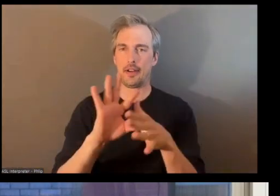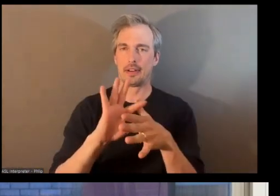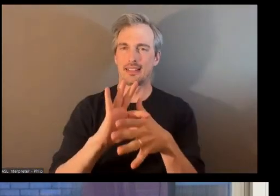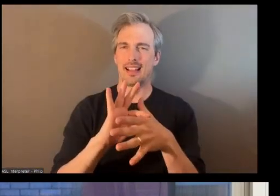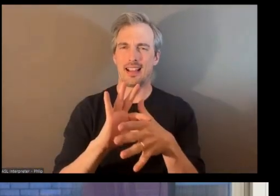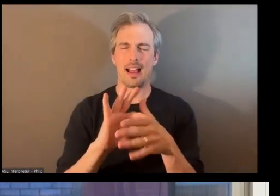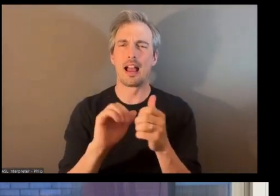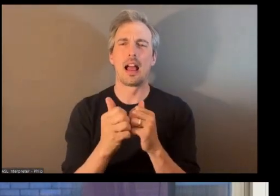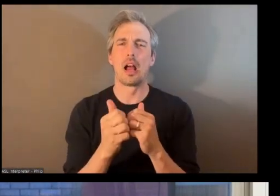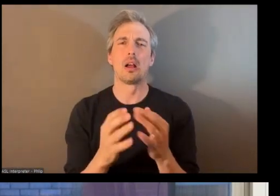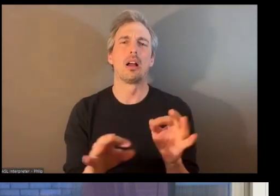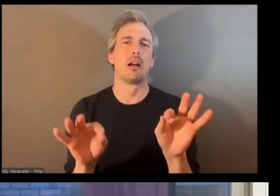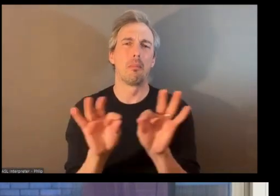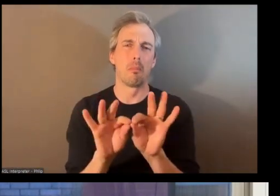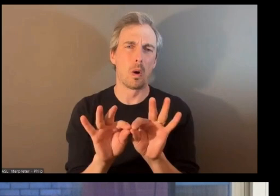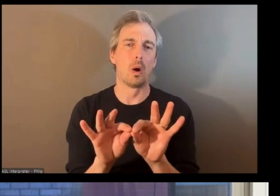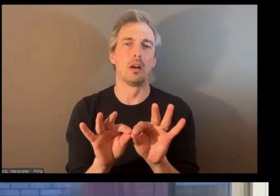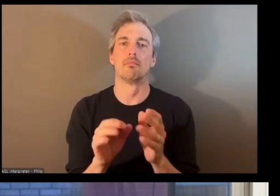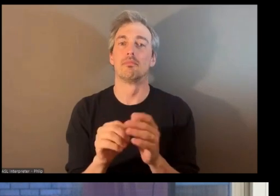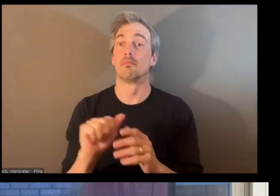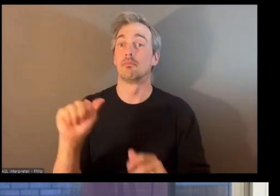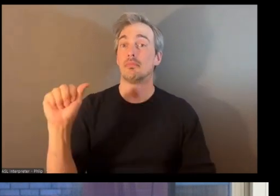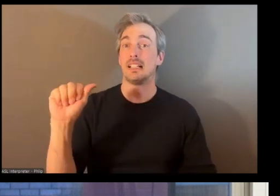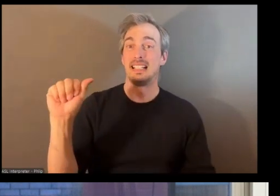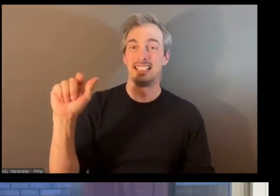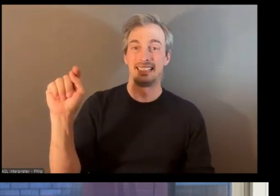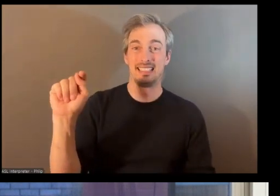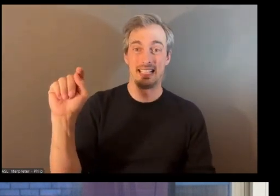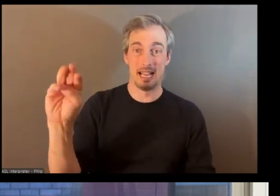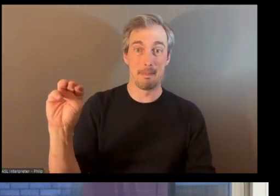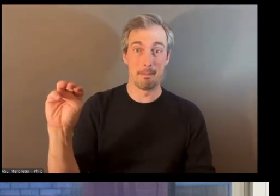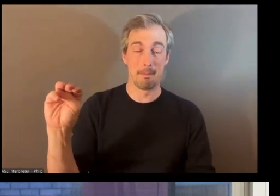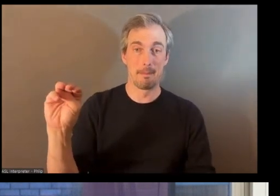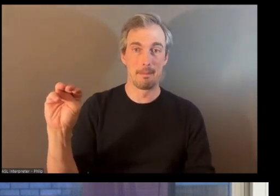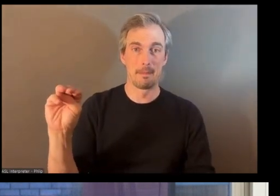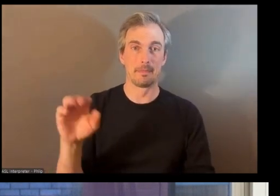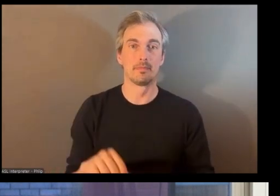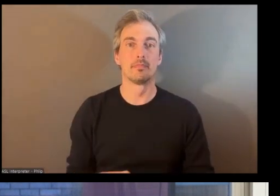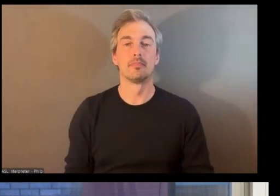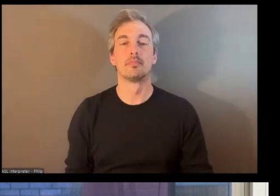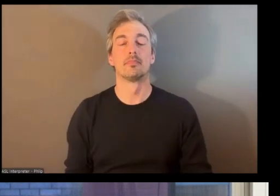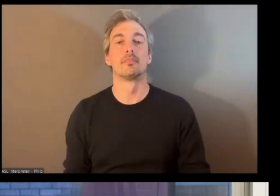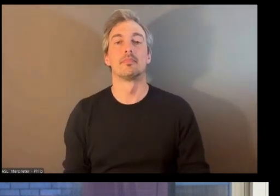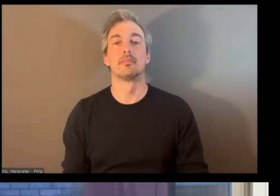So one... The topic of money is generally, I think, very loaded,